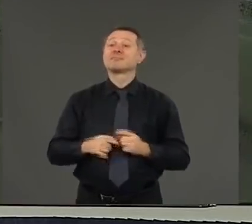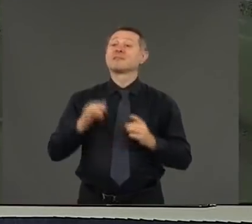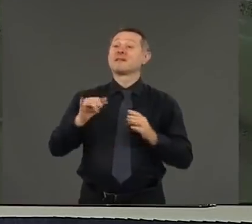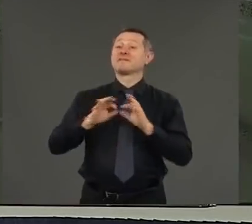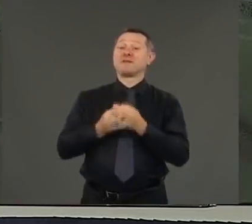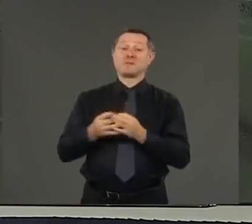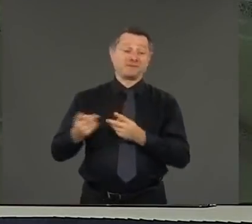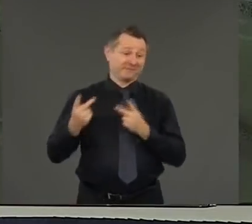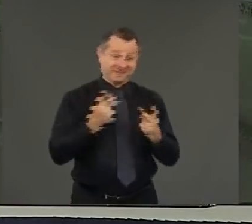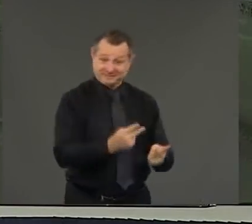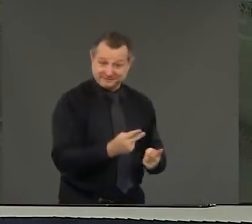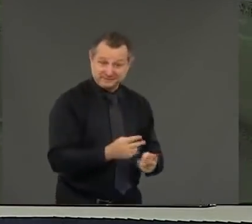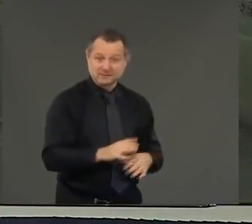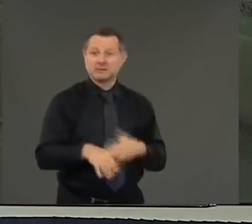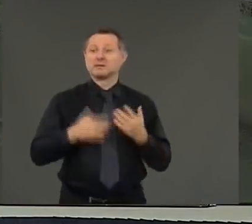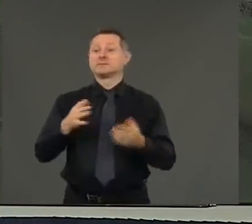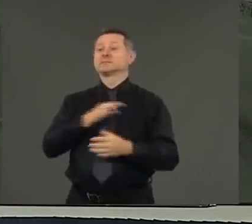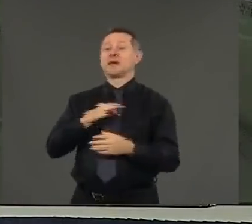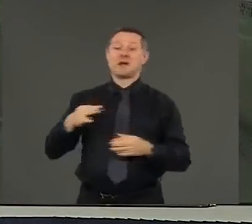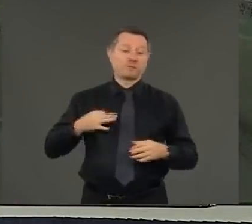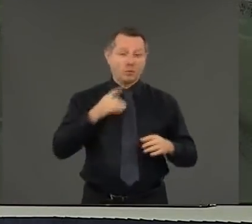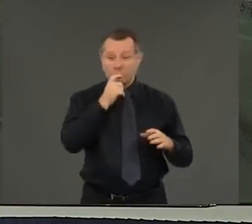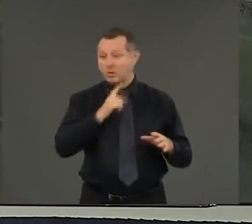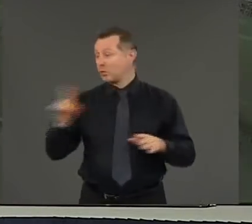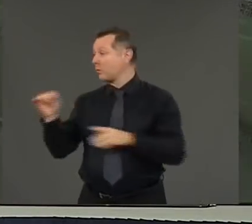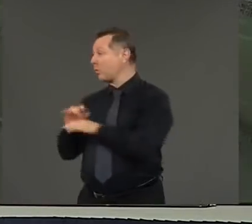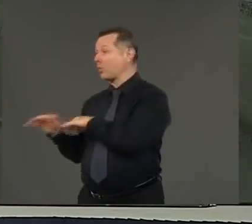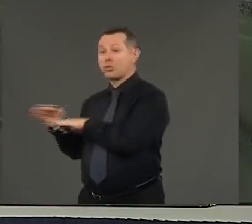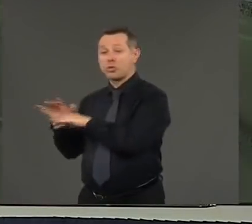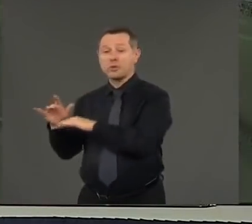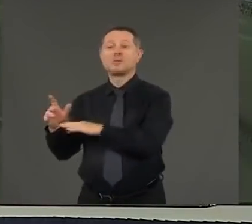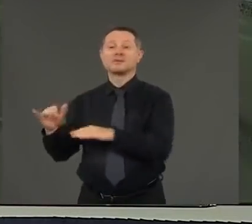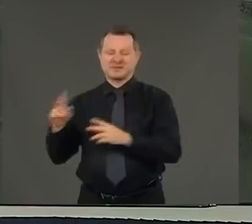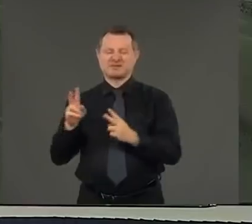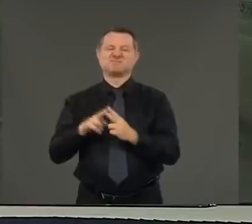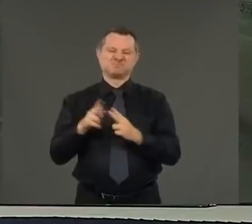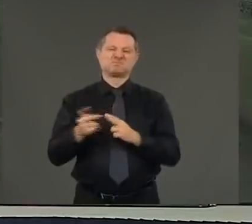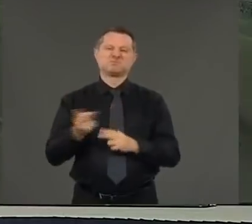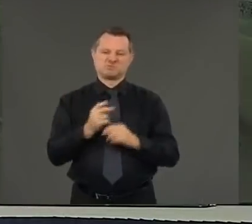WAS LIKE SEVEN DAYS, 14 DAYS AFTER THAT. SO WHAT THE REPORT WAS SAYING